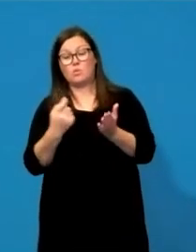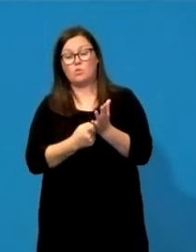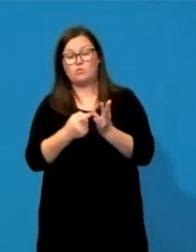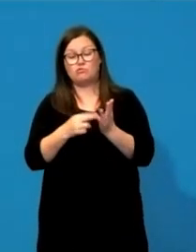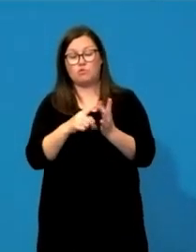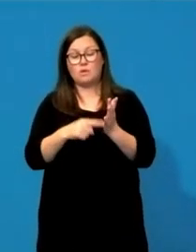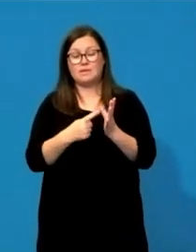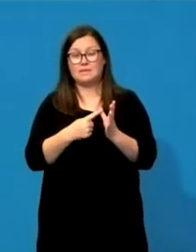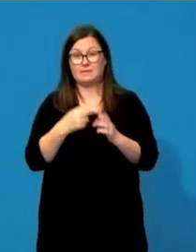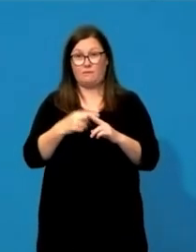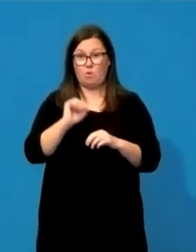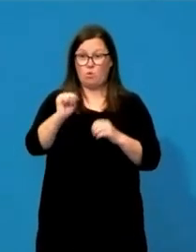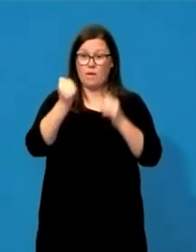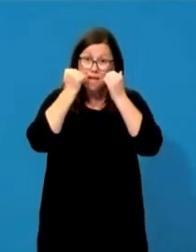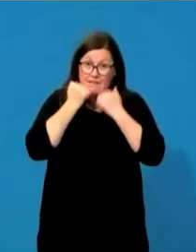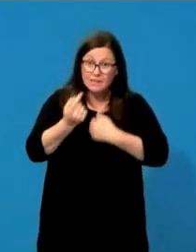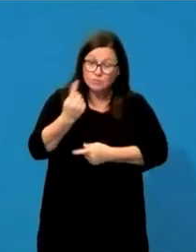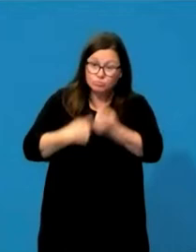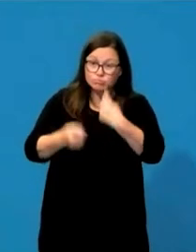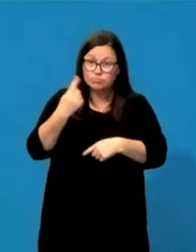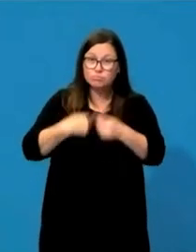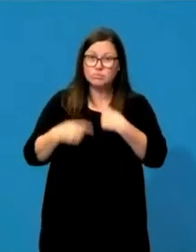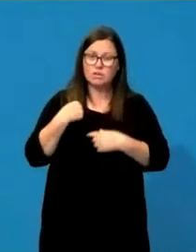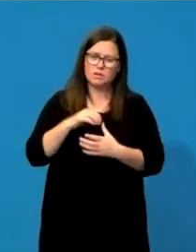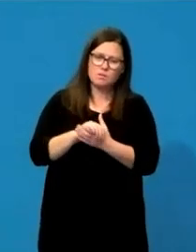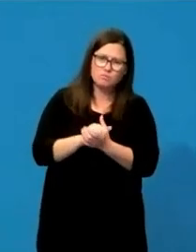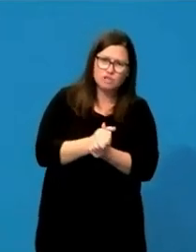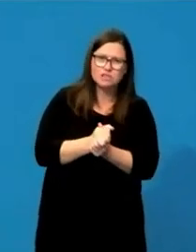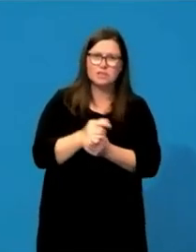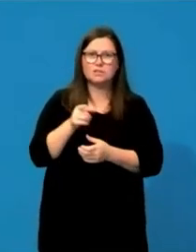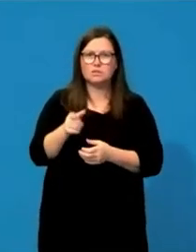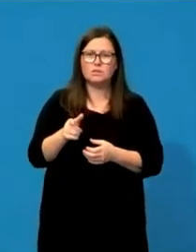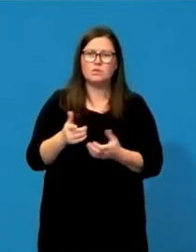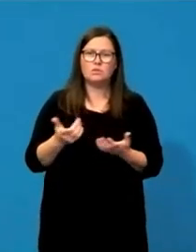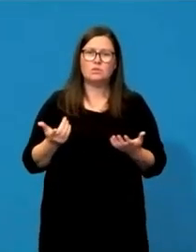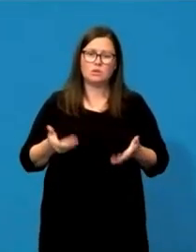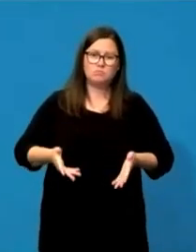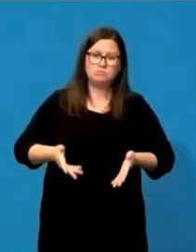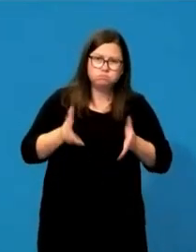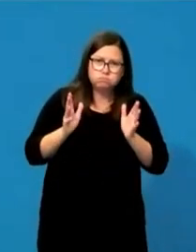We very much appreciate that you were prepared to talk with Ms Tarrago and to